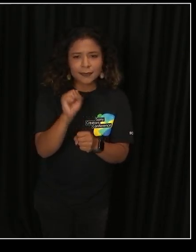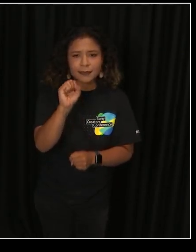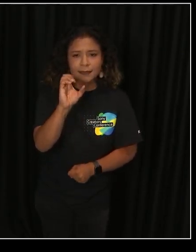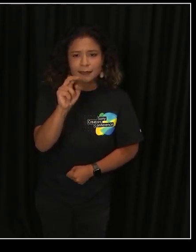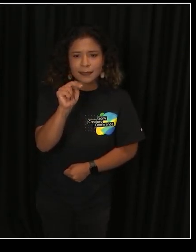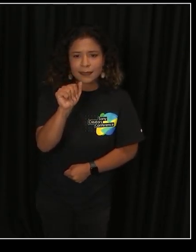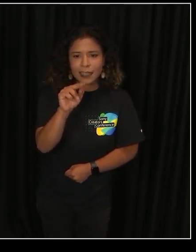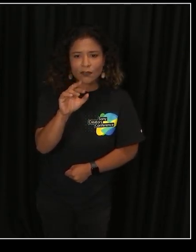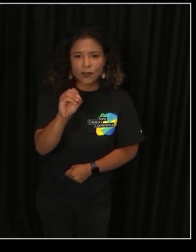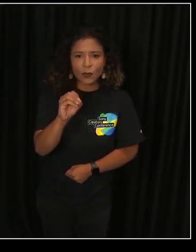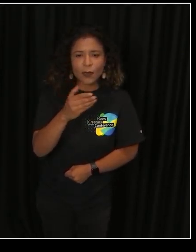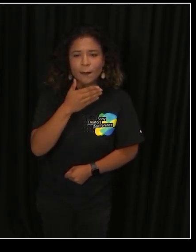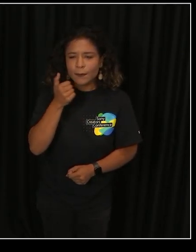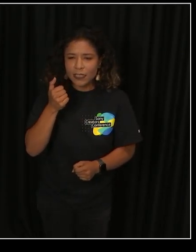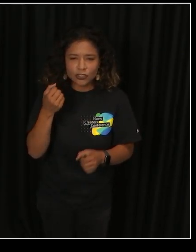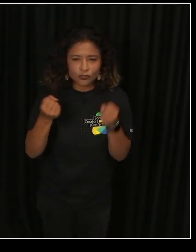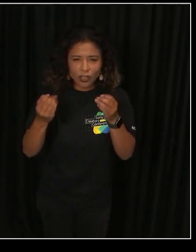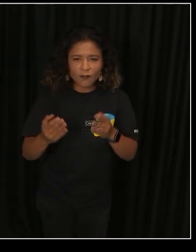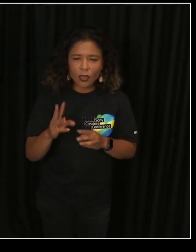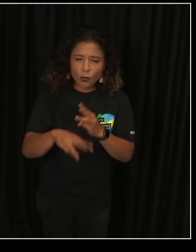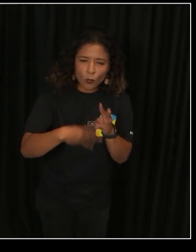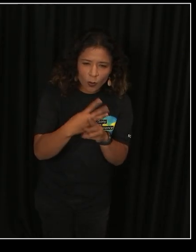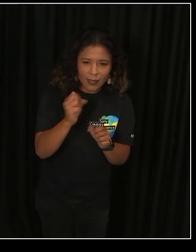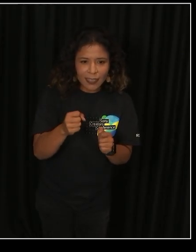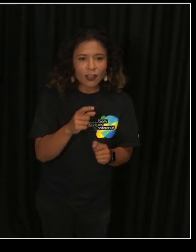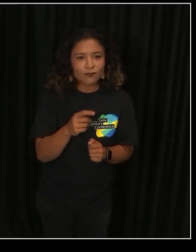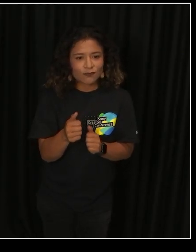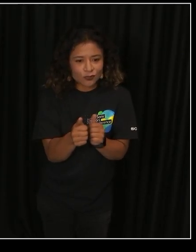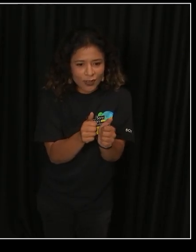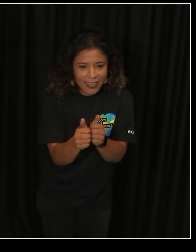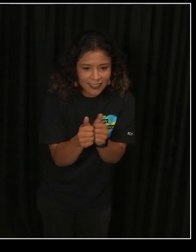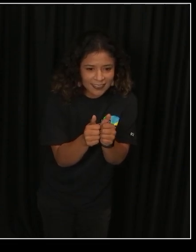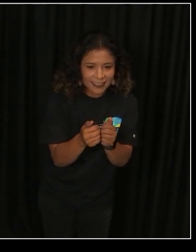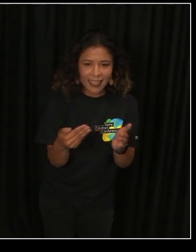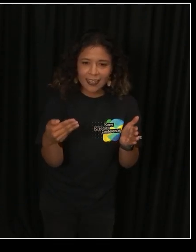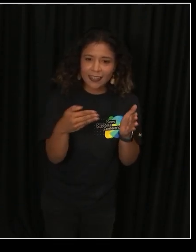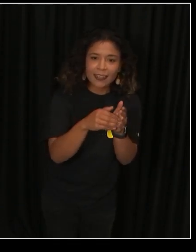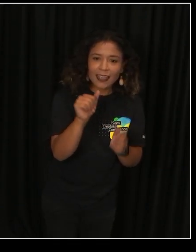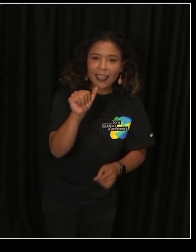are racing wheel to wheel against an agent in the game, and it feels like